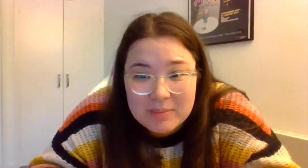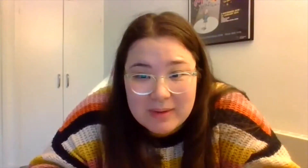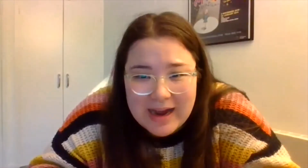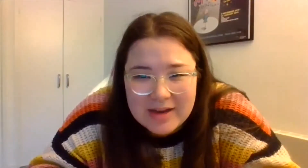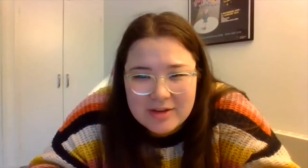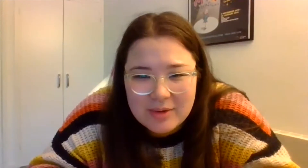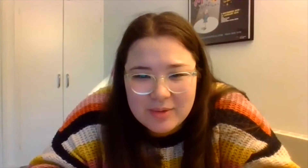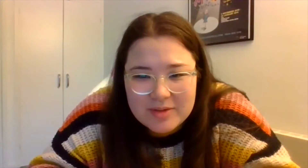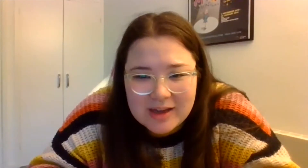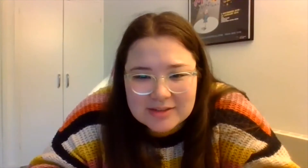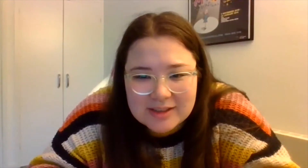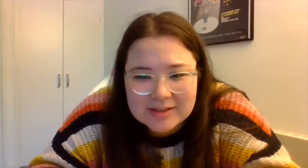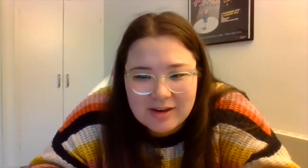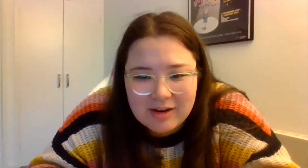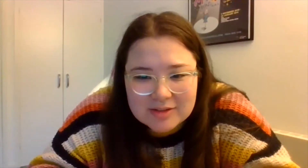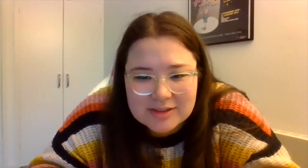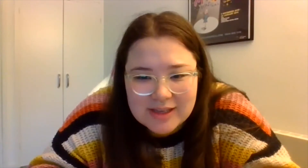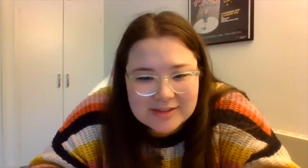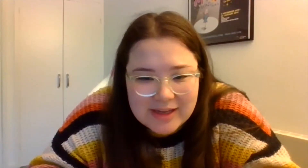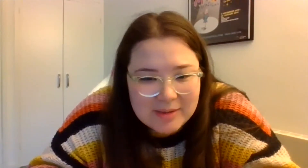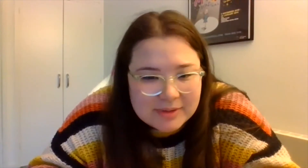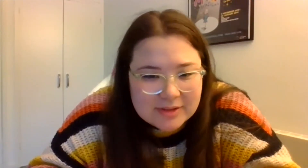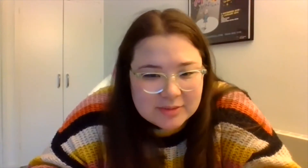But I know that it's hard to get interpreters